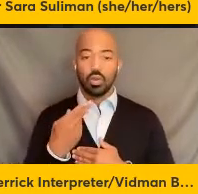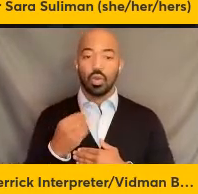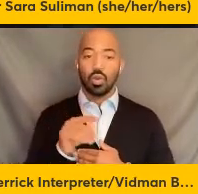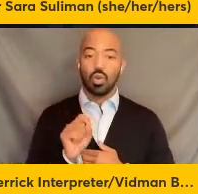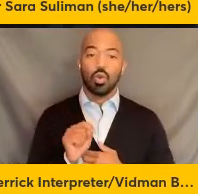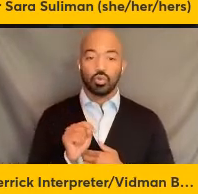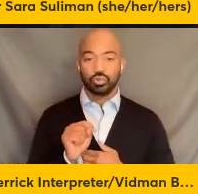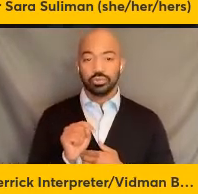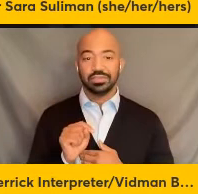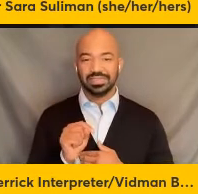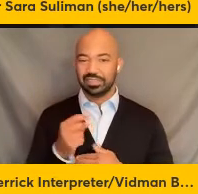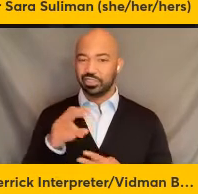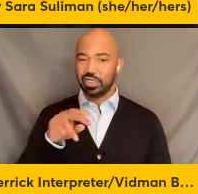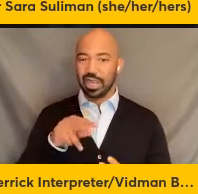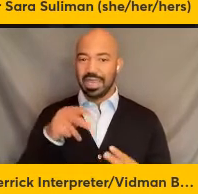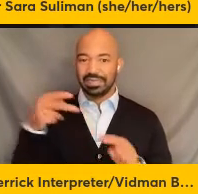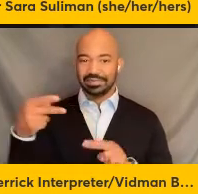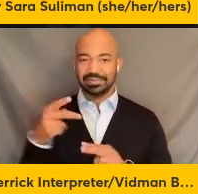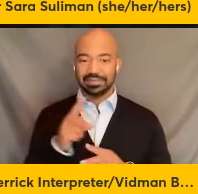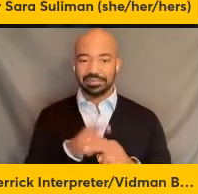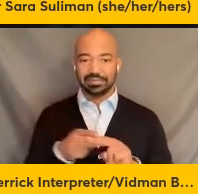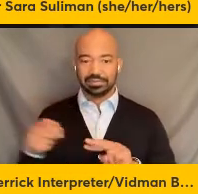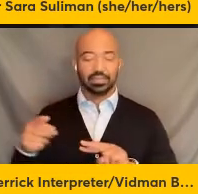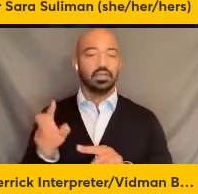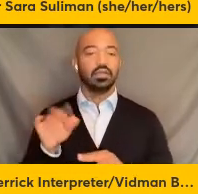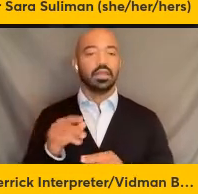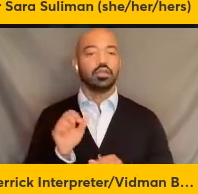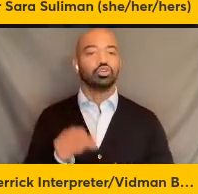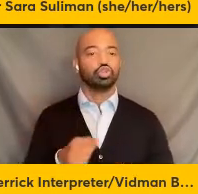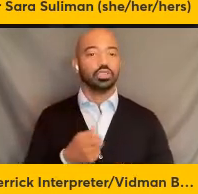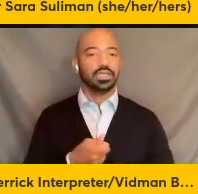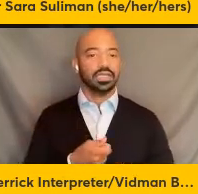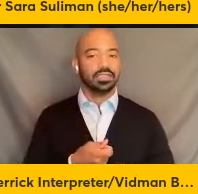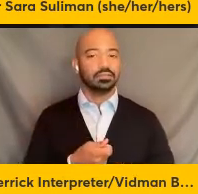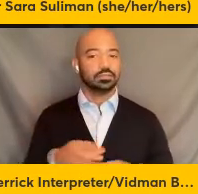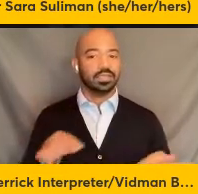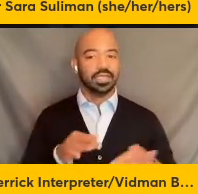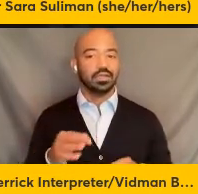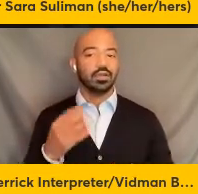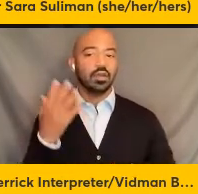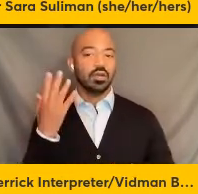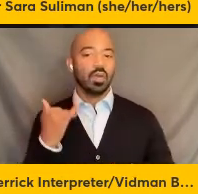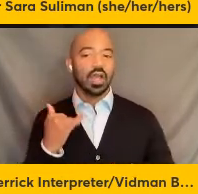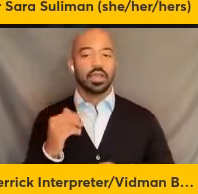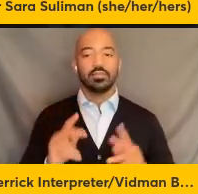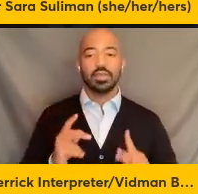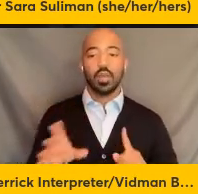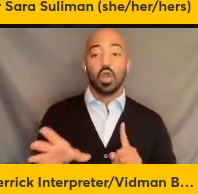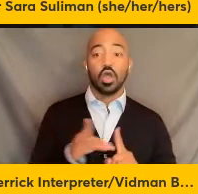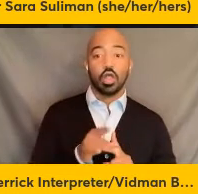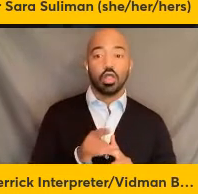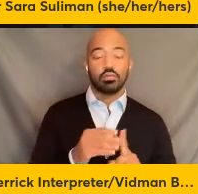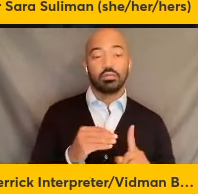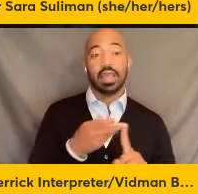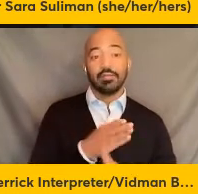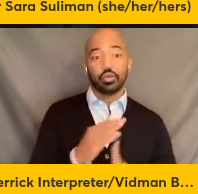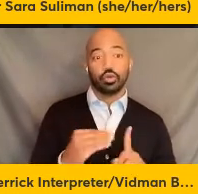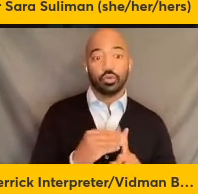including genetics might explain this difference between Progressors and non Progressors. So one way to address the